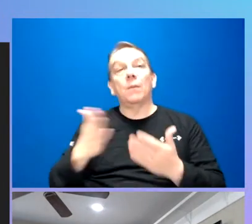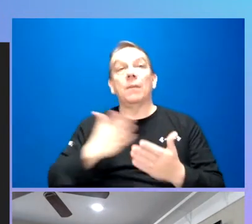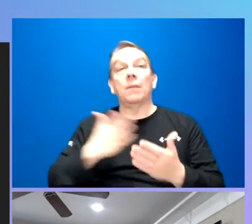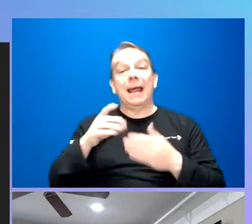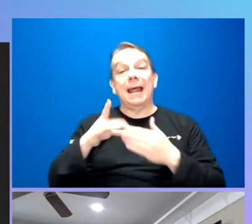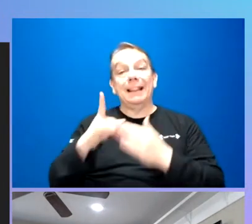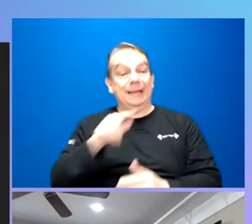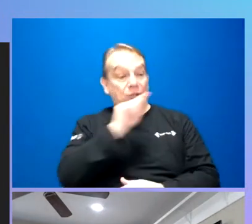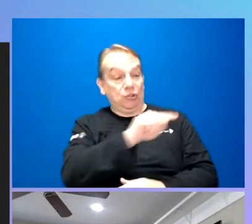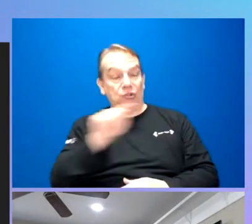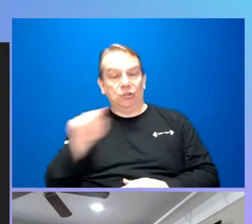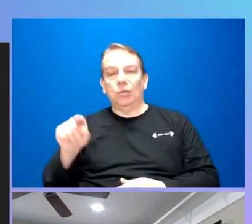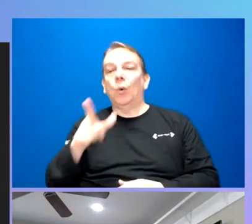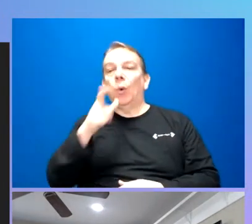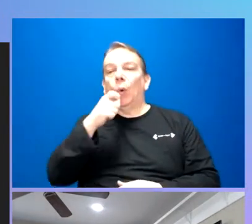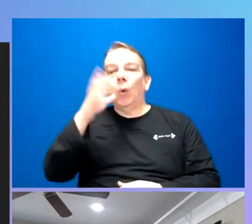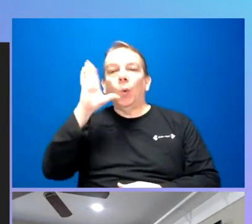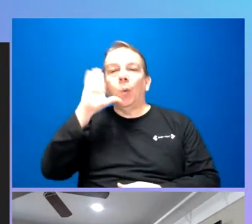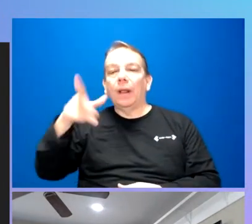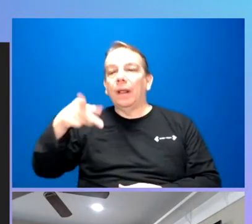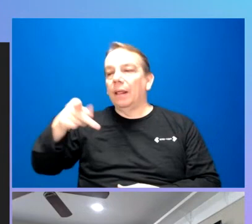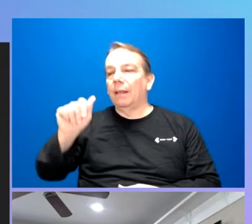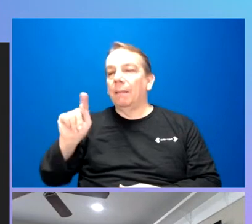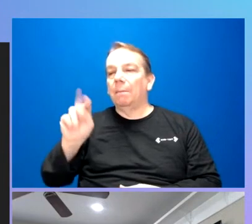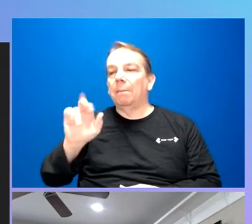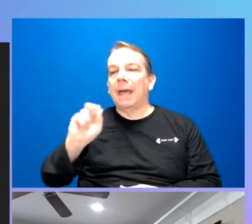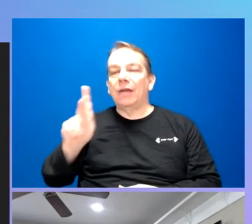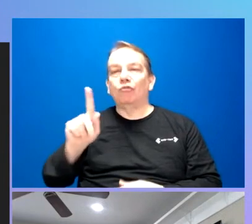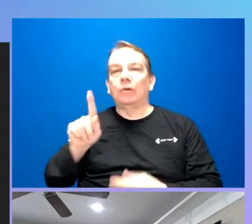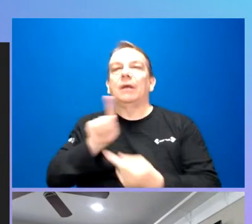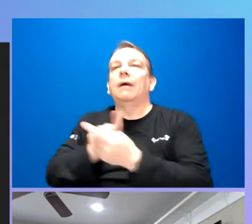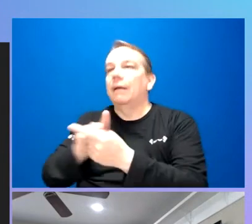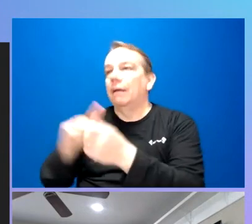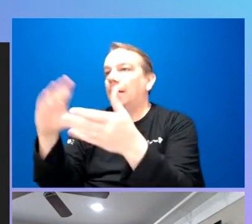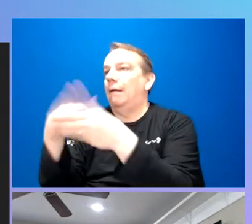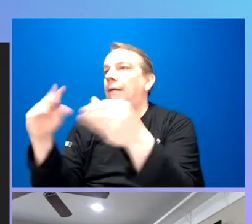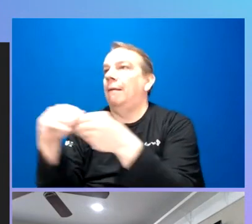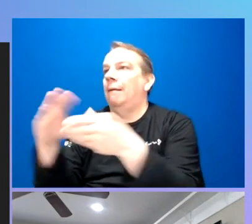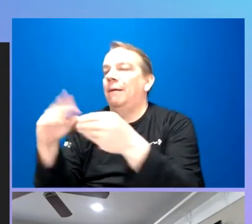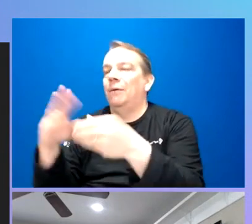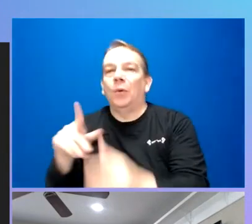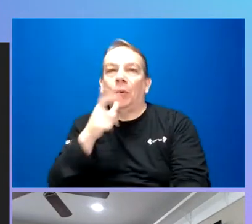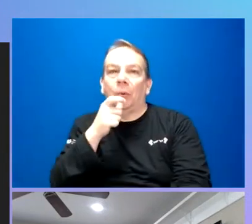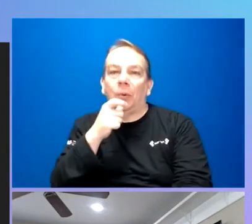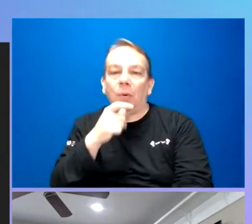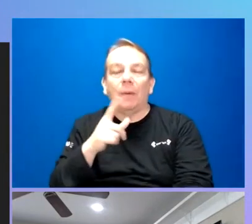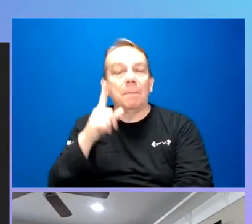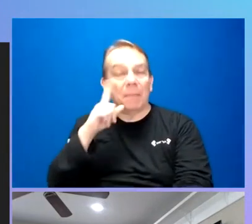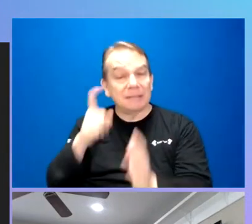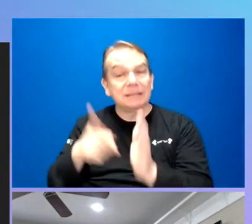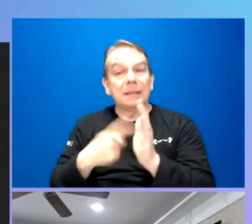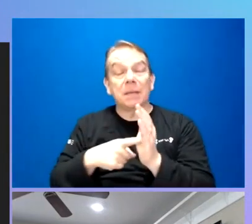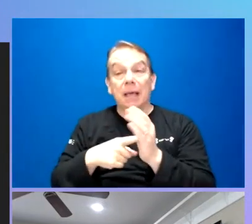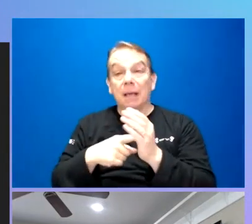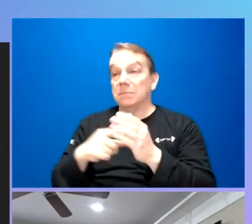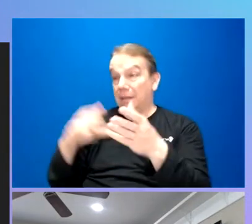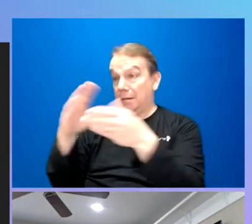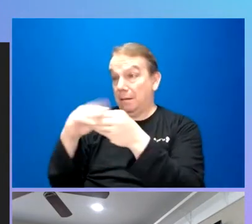to today? What am I what am I going to be given as an assignment from upper management ? Because Patrick had a